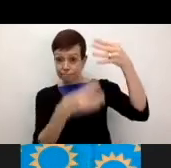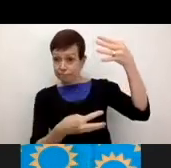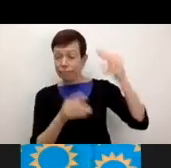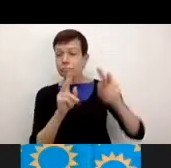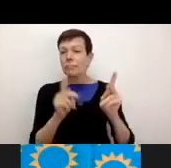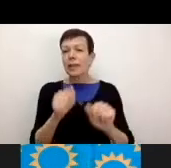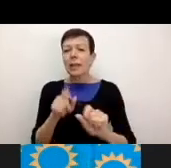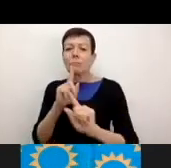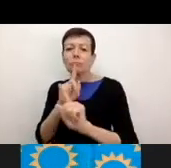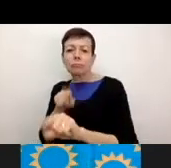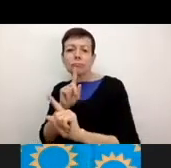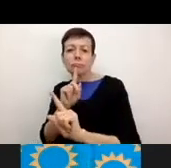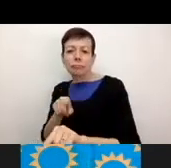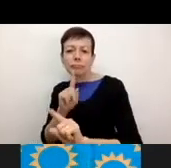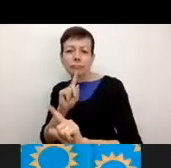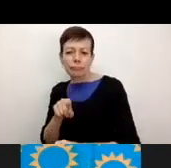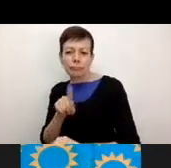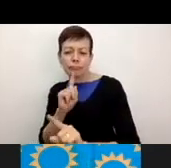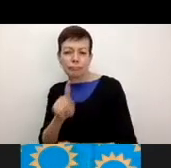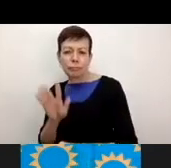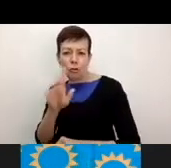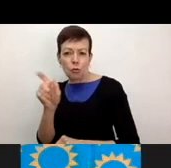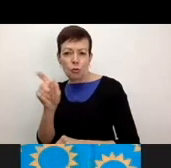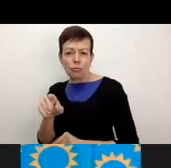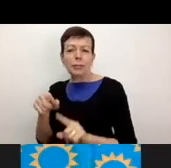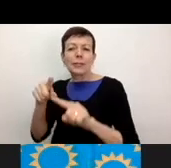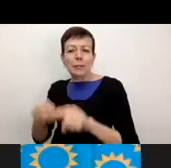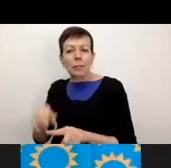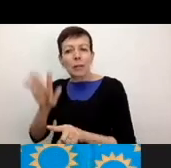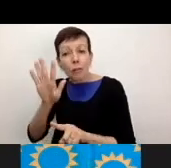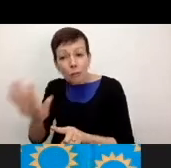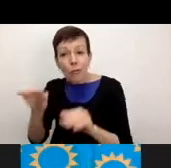specifically to what your organization is doing and how long you've been around and